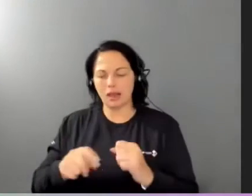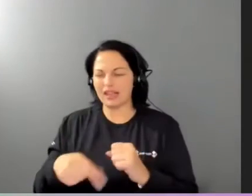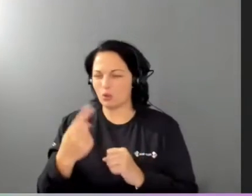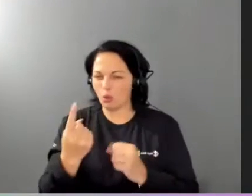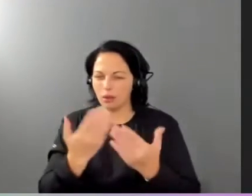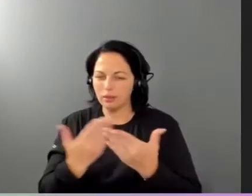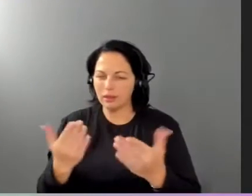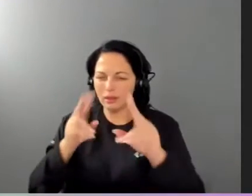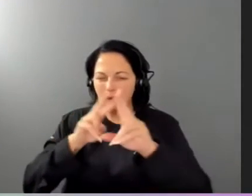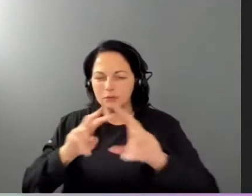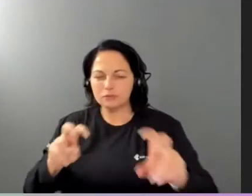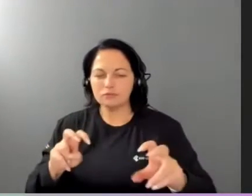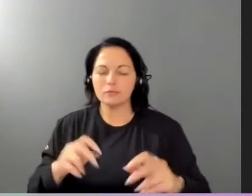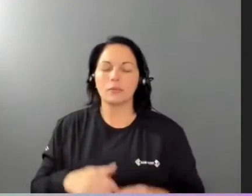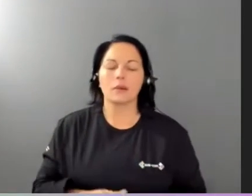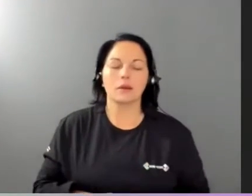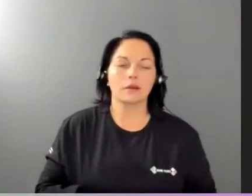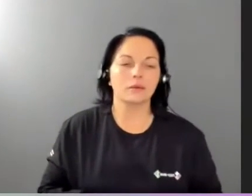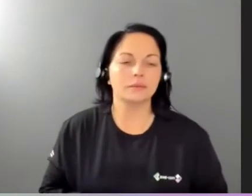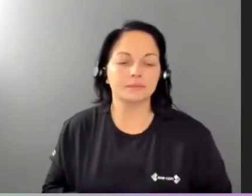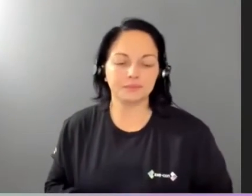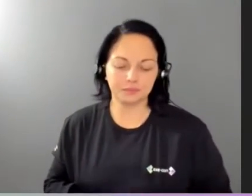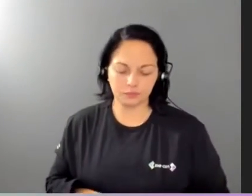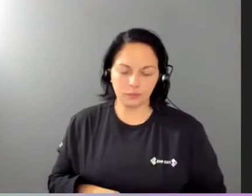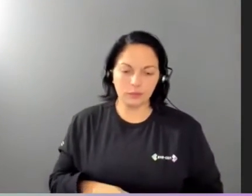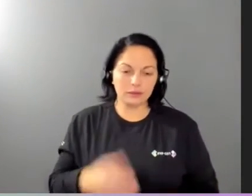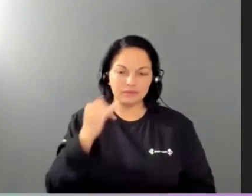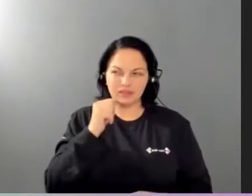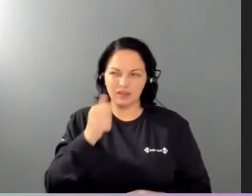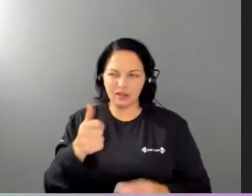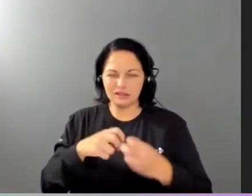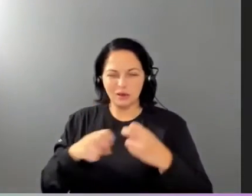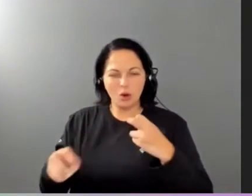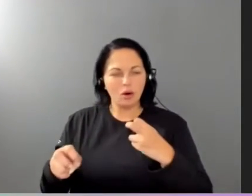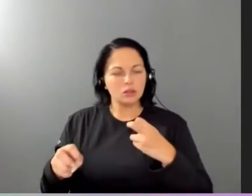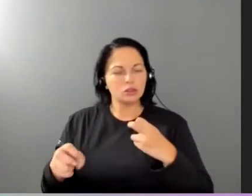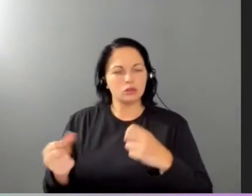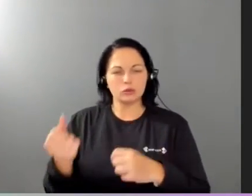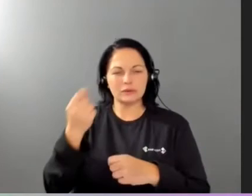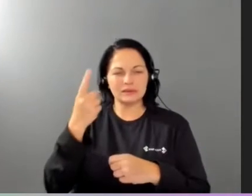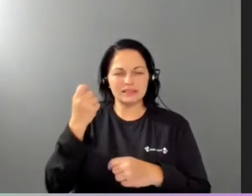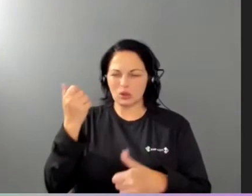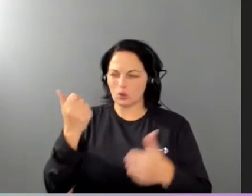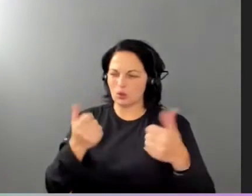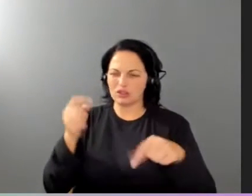the variables have to be super well defined, crisp, with one aspect that they're looking at